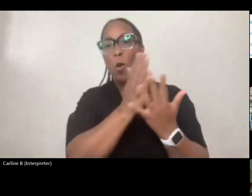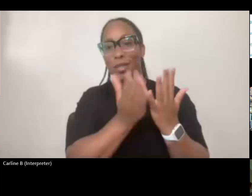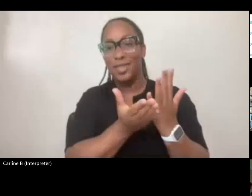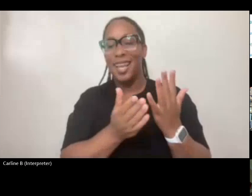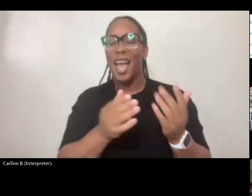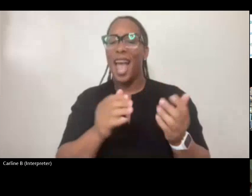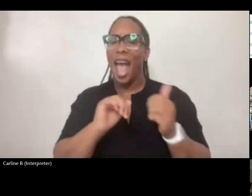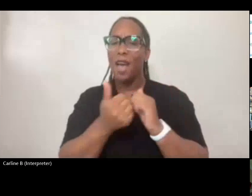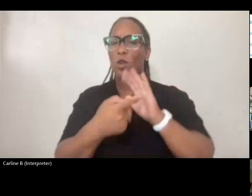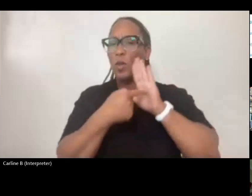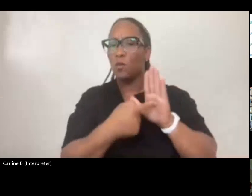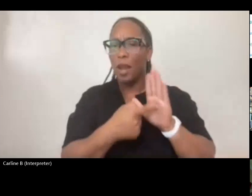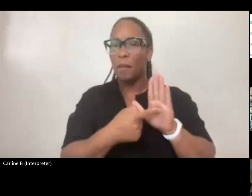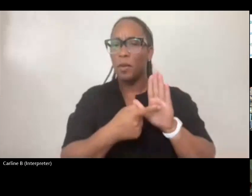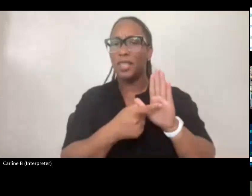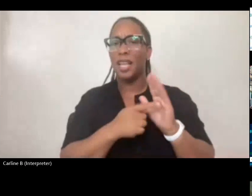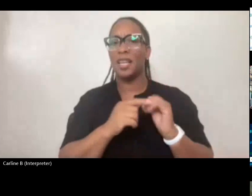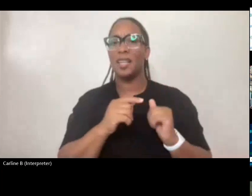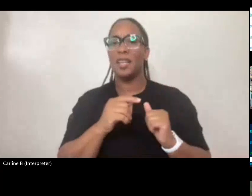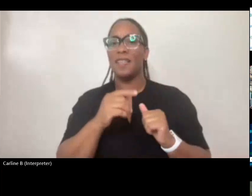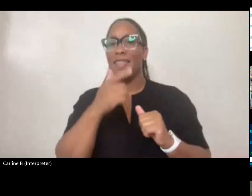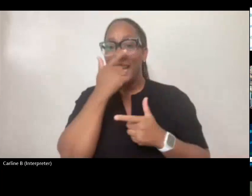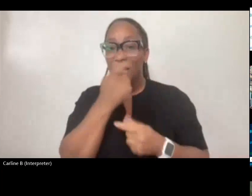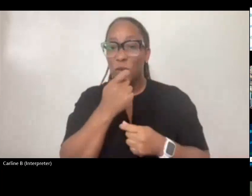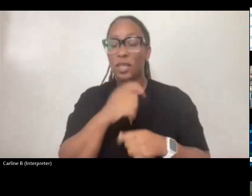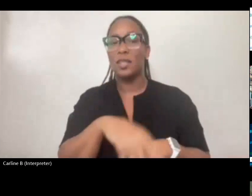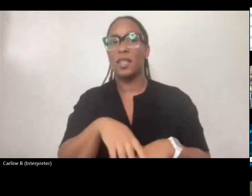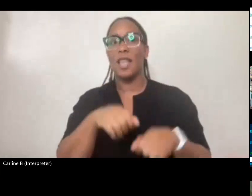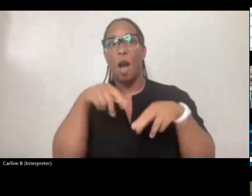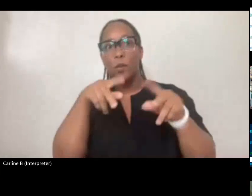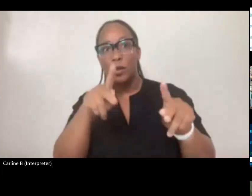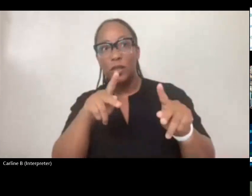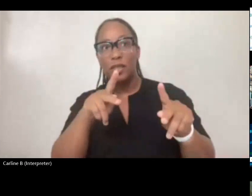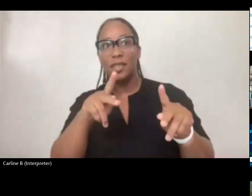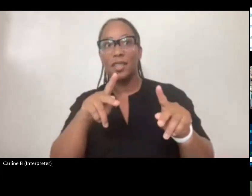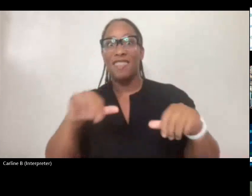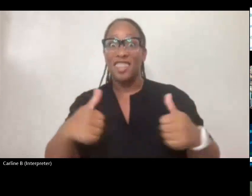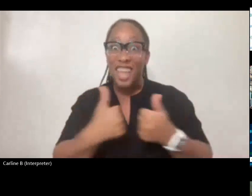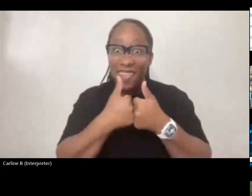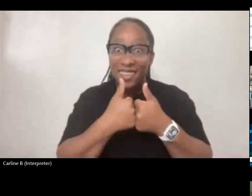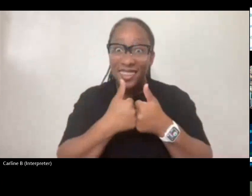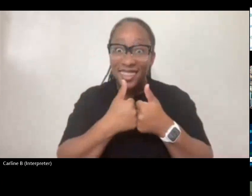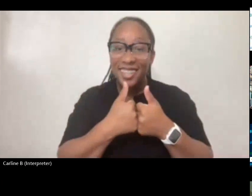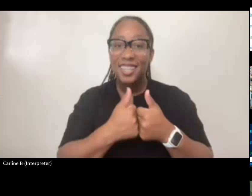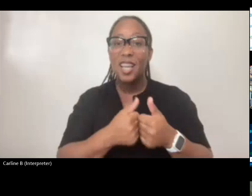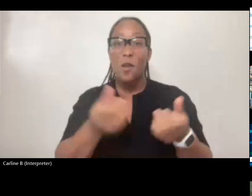How can we? Represent the interest, the opportunities, the challenges across so many sectors